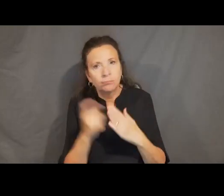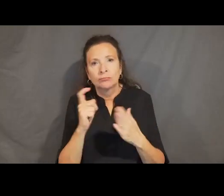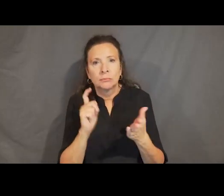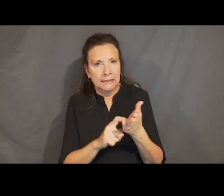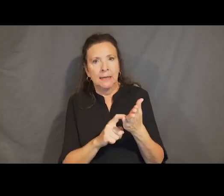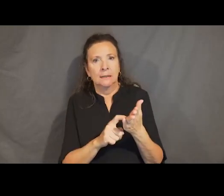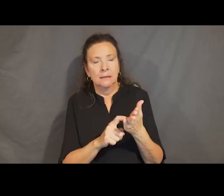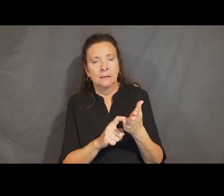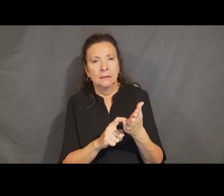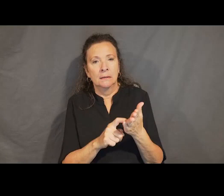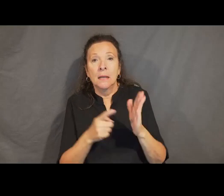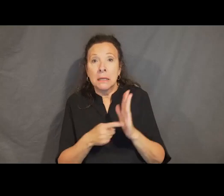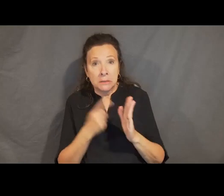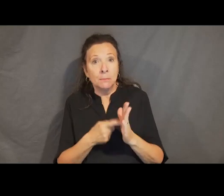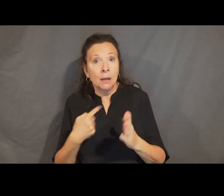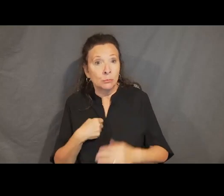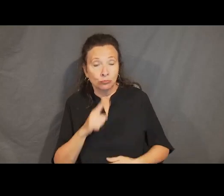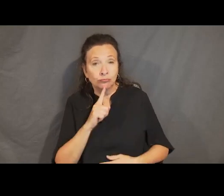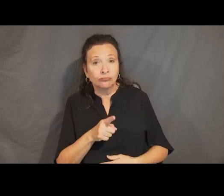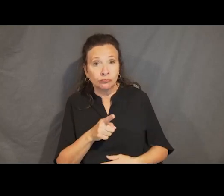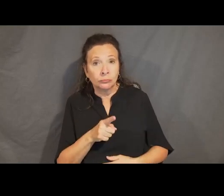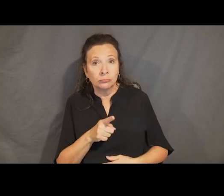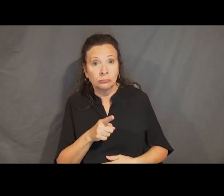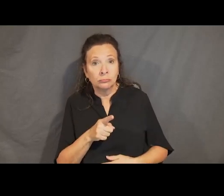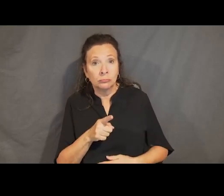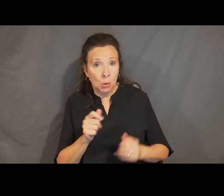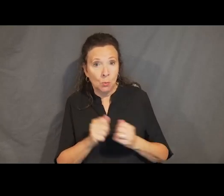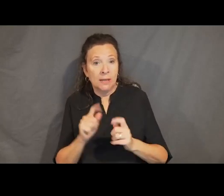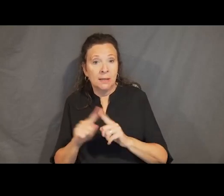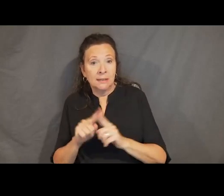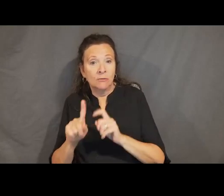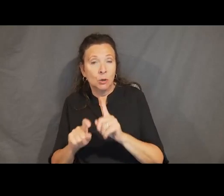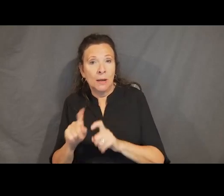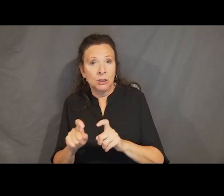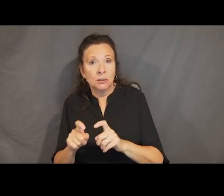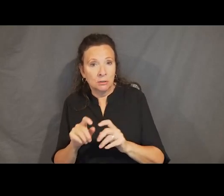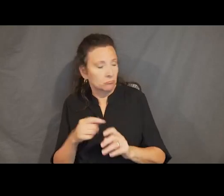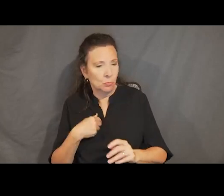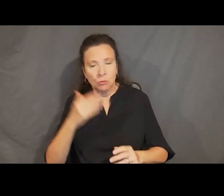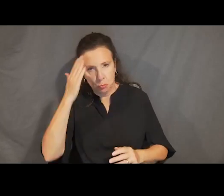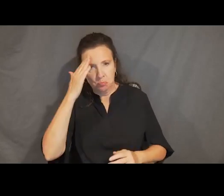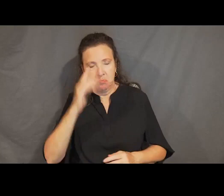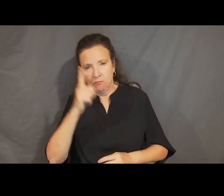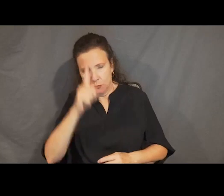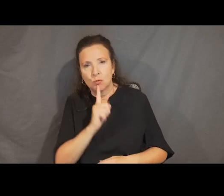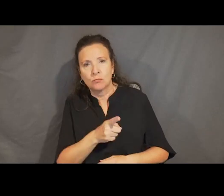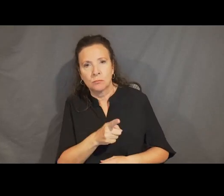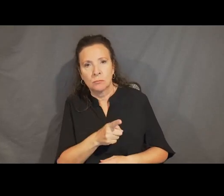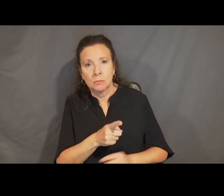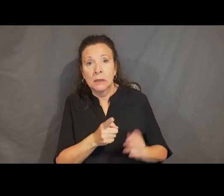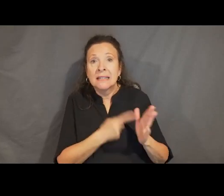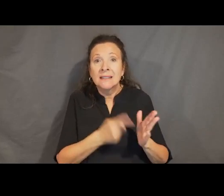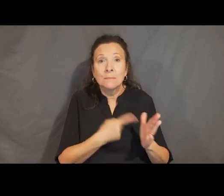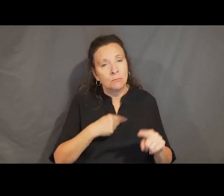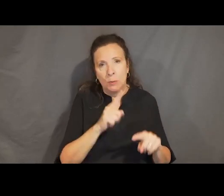we can be certain, with those questions, sometimes we can't, and so when we can't be certain,